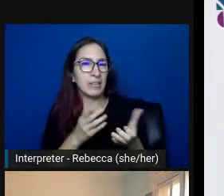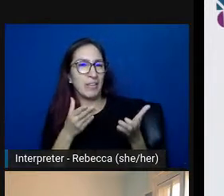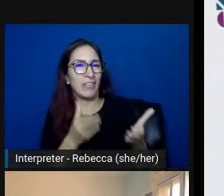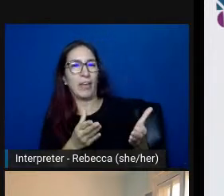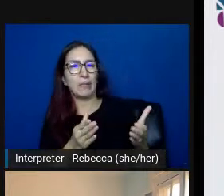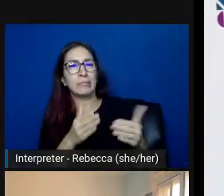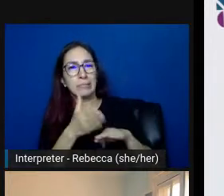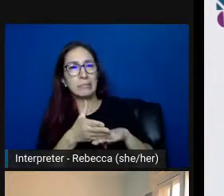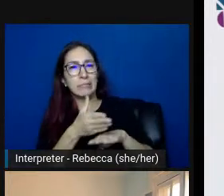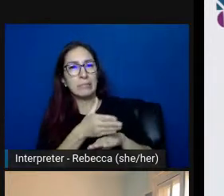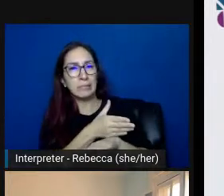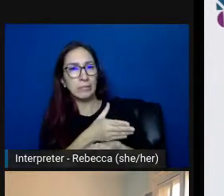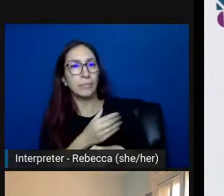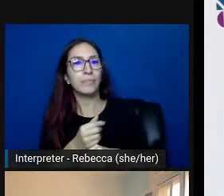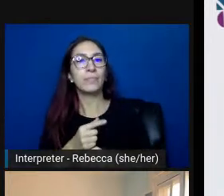but not so easy but it has been there.